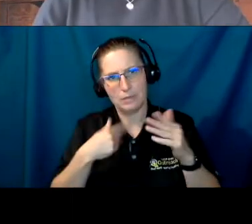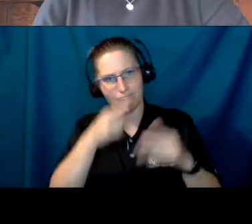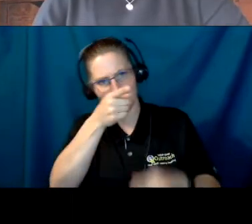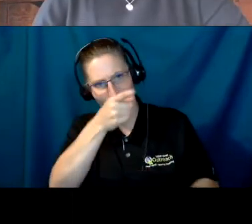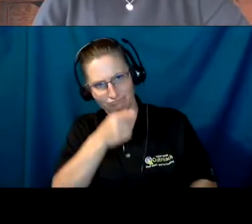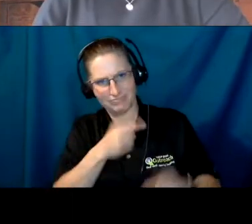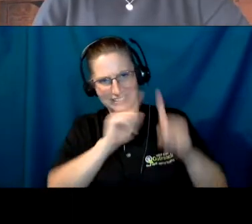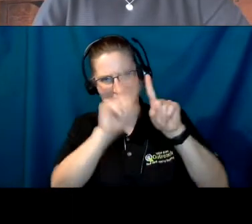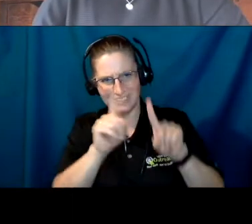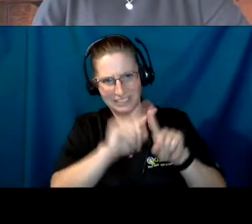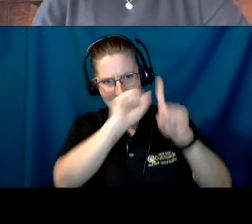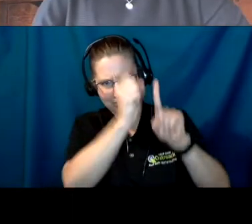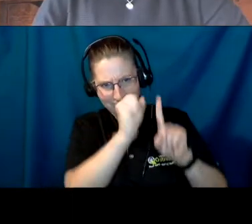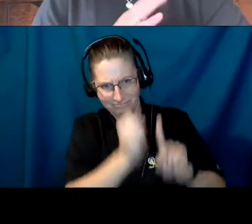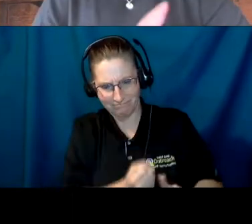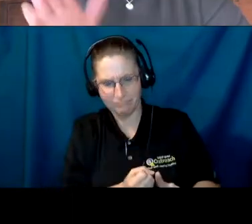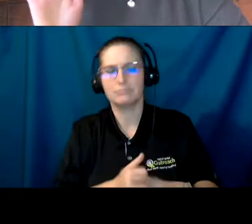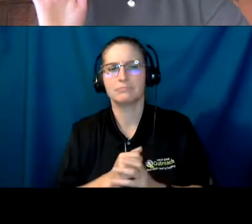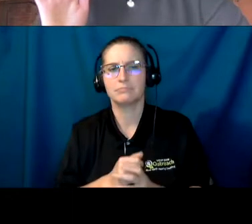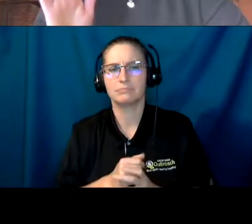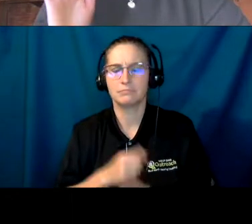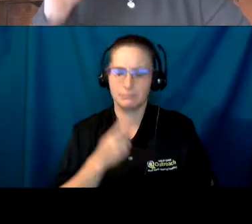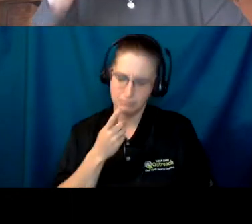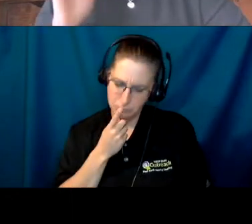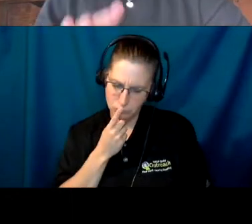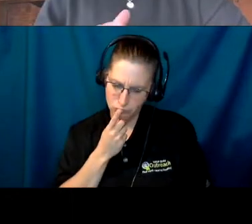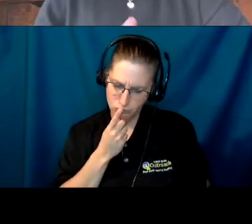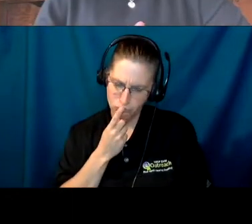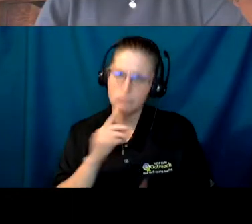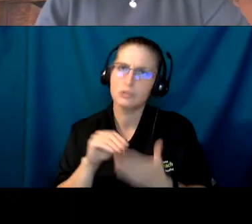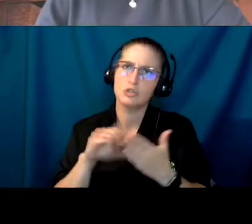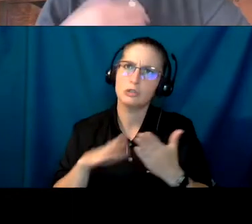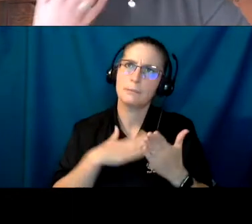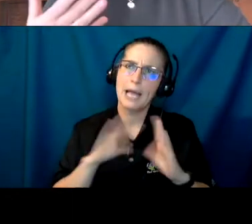within the school. And just ask yourself, are the students in your class or the students